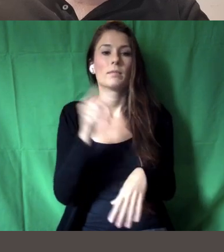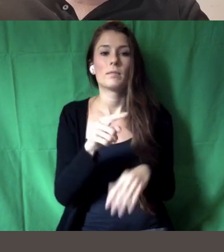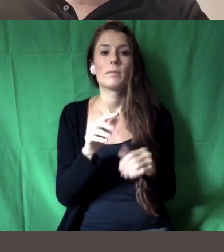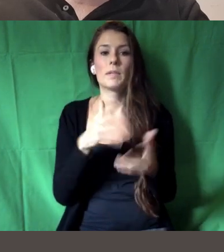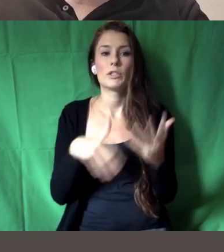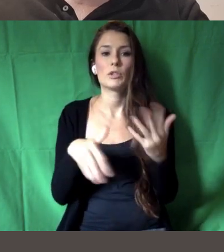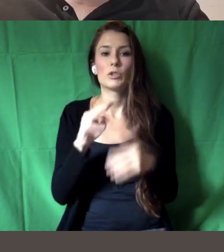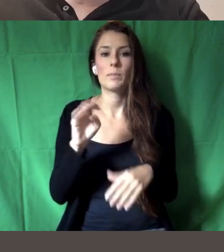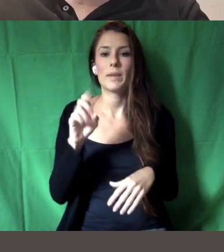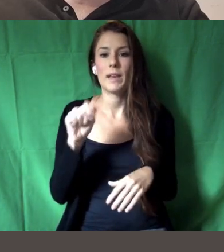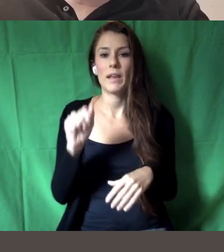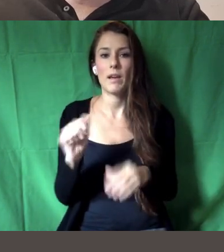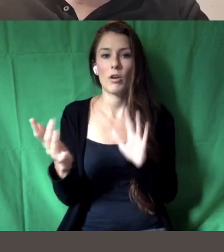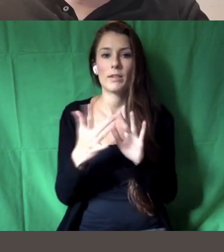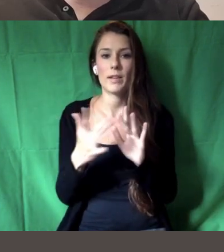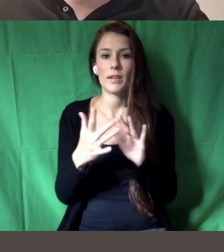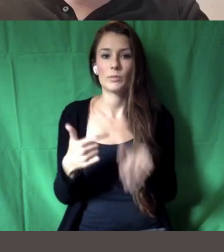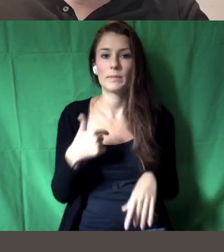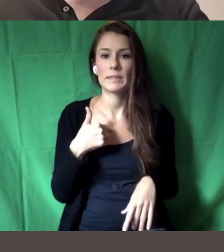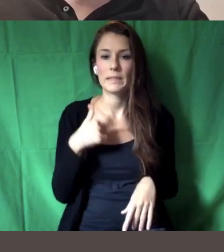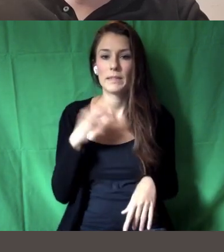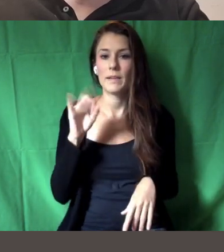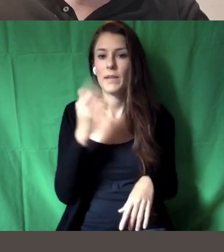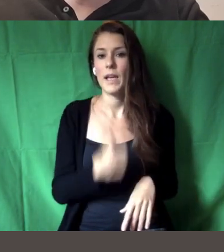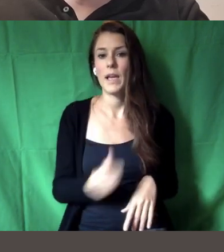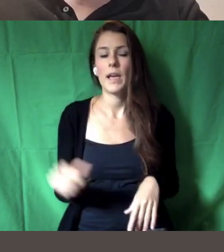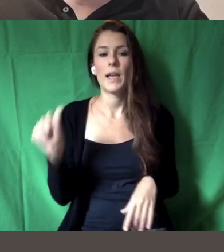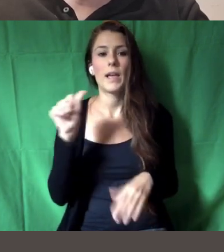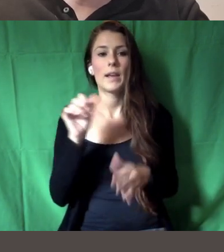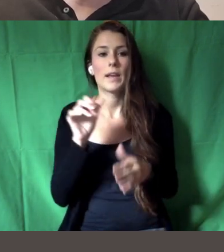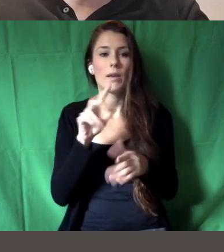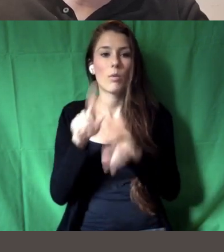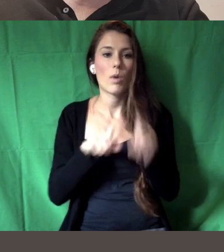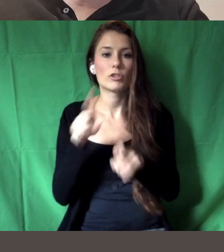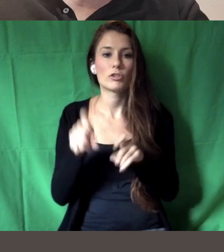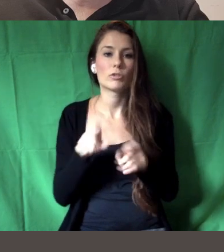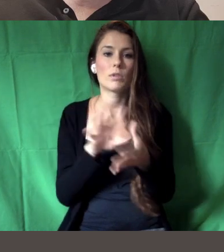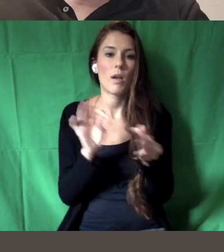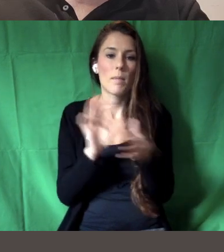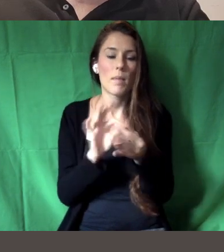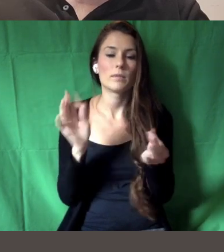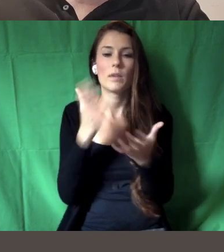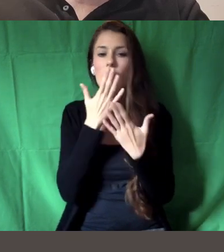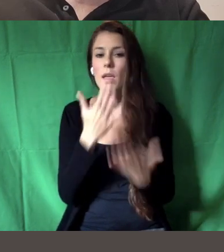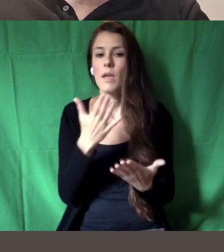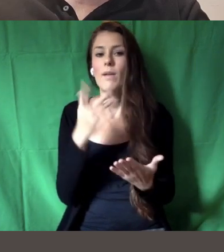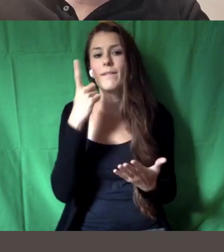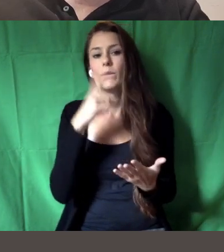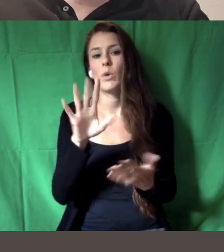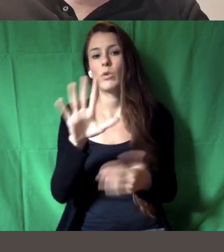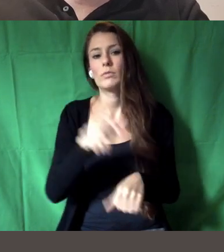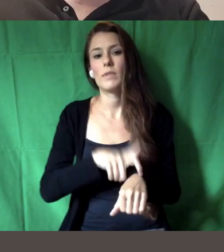my social contacts reach me out if you have any questions or comments. And thank you for your